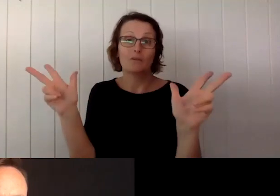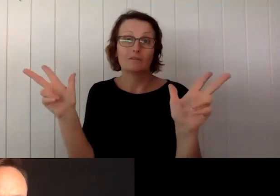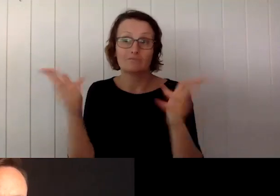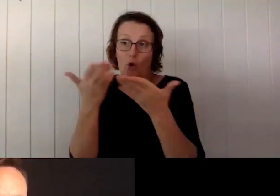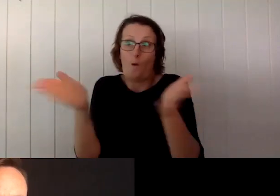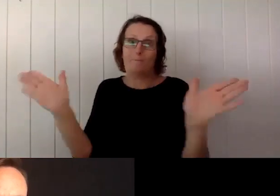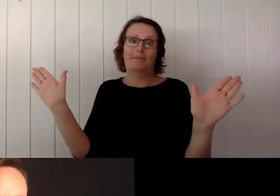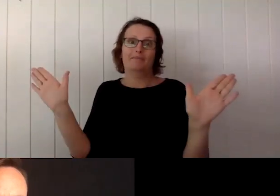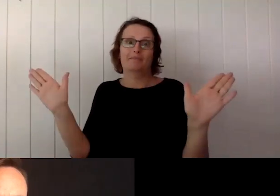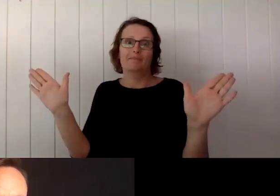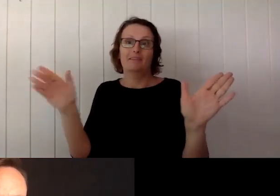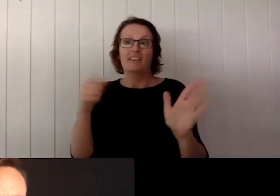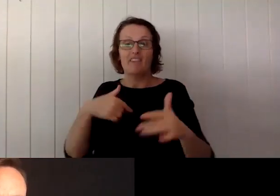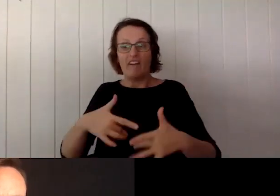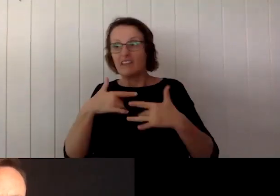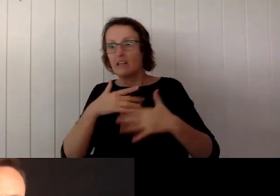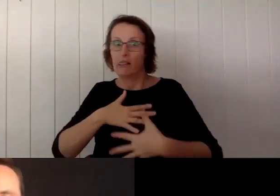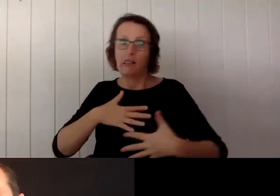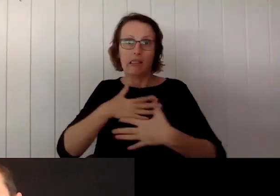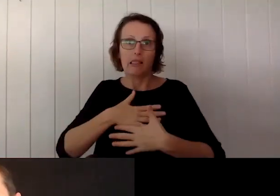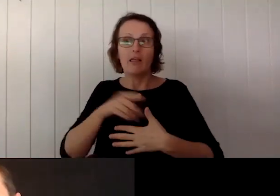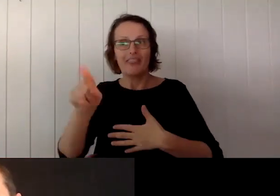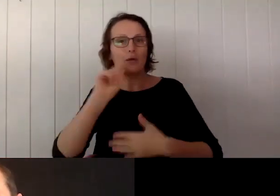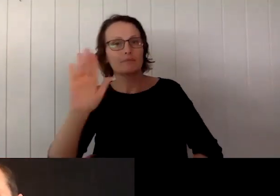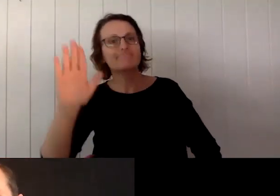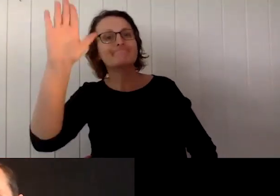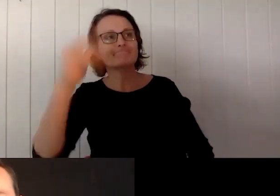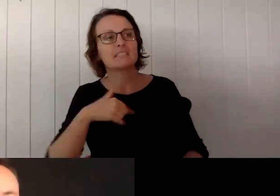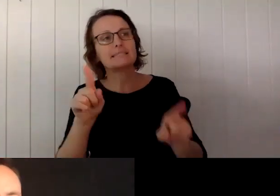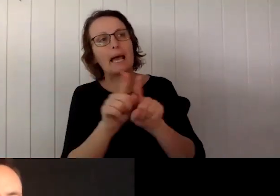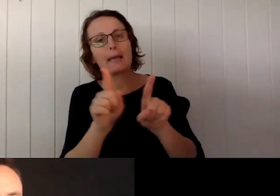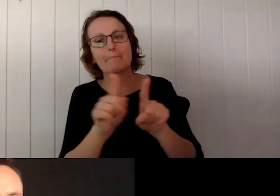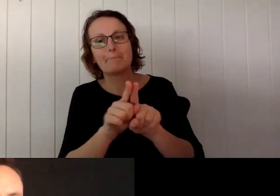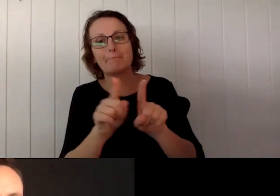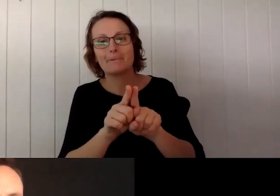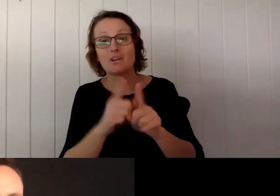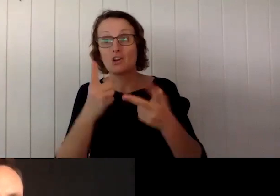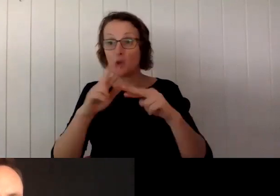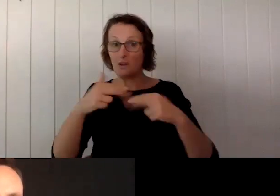theirs. And so, really being clear that, if you're struggling a little